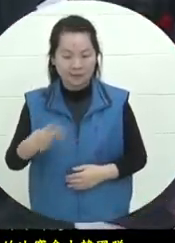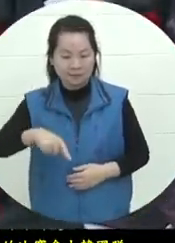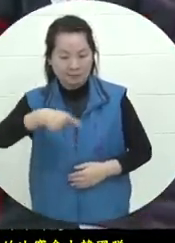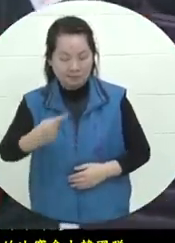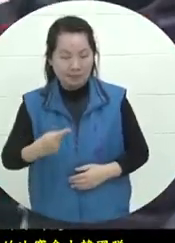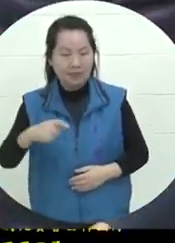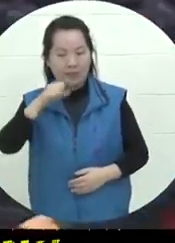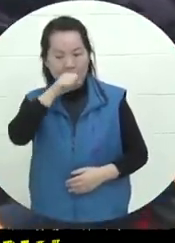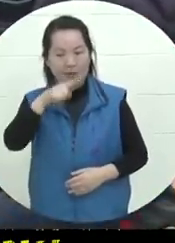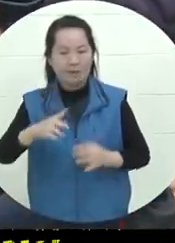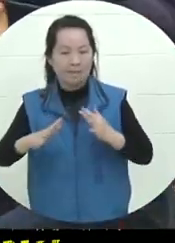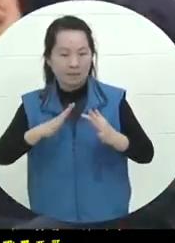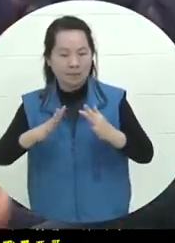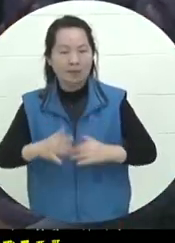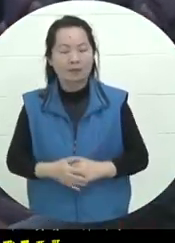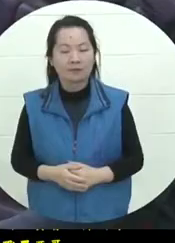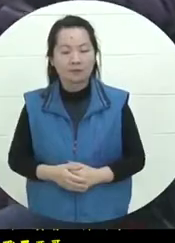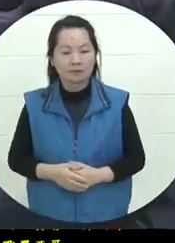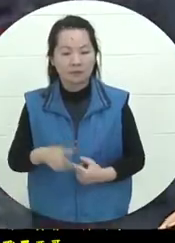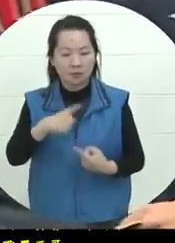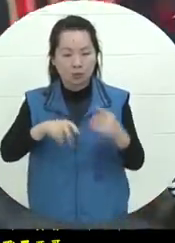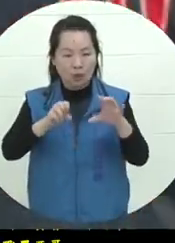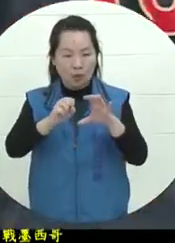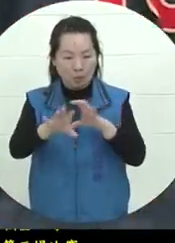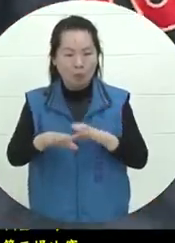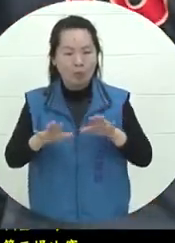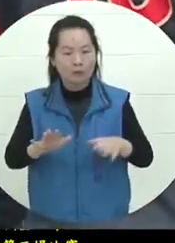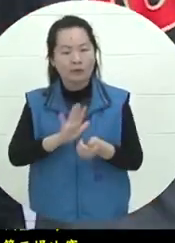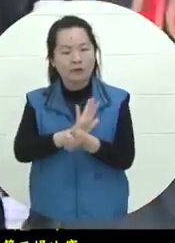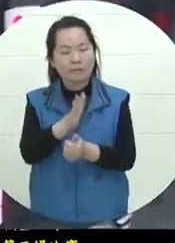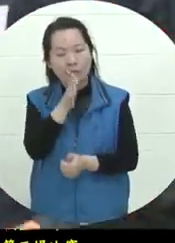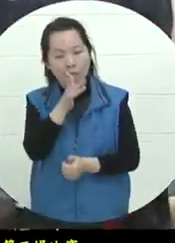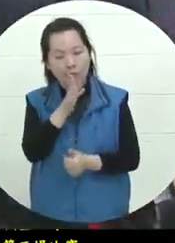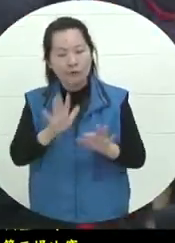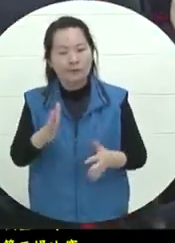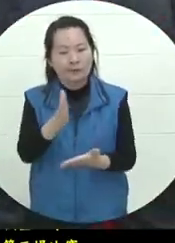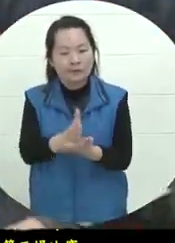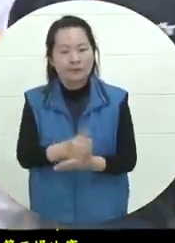against the Chinese team has also come to an end for the time being. Let's take a short break.